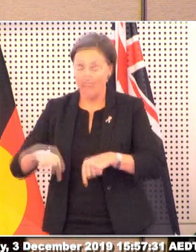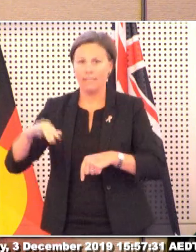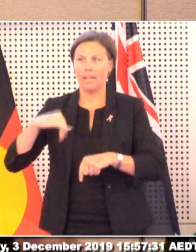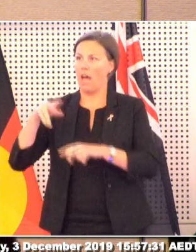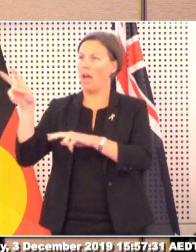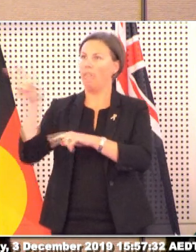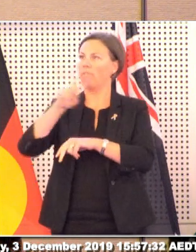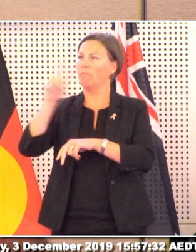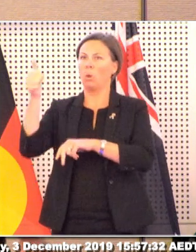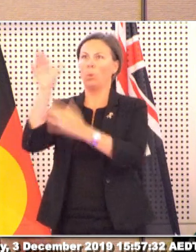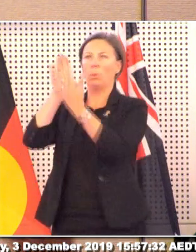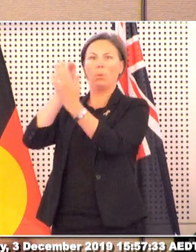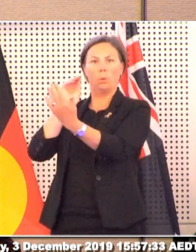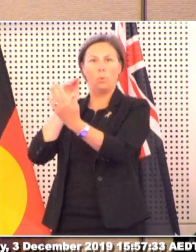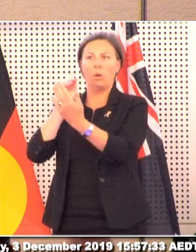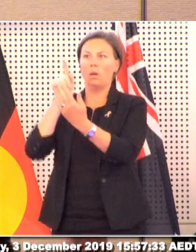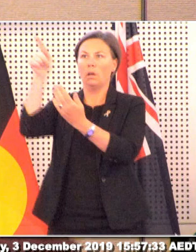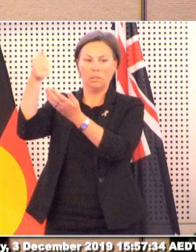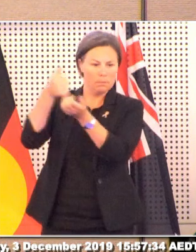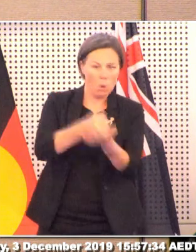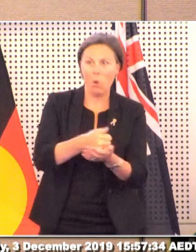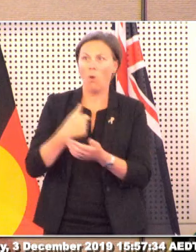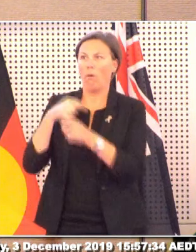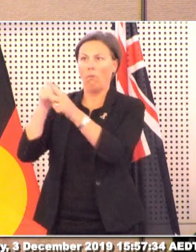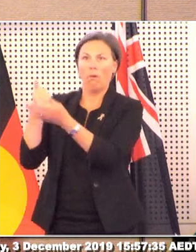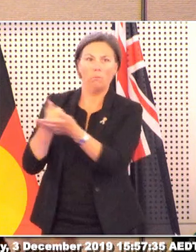supporting the residents, so they seem to do the same and it all seems to work a lot